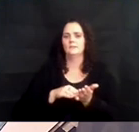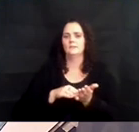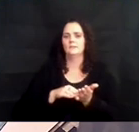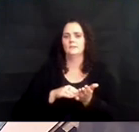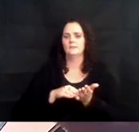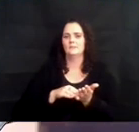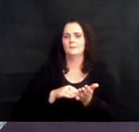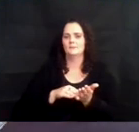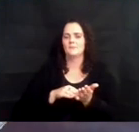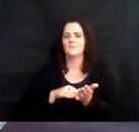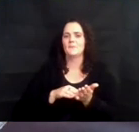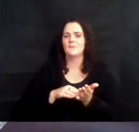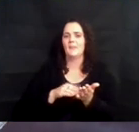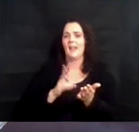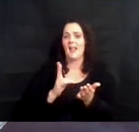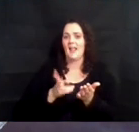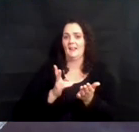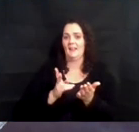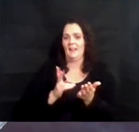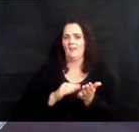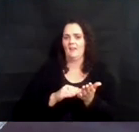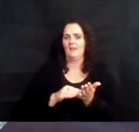Okay, I'm now going to move it over a tiny bit